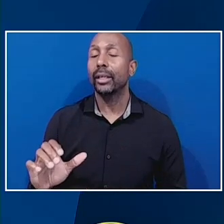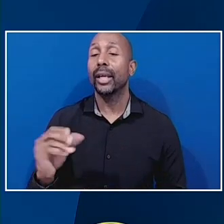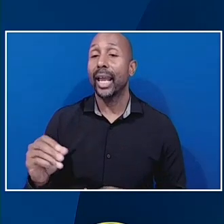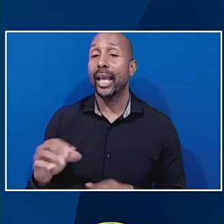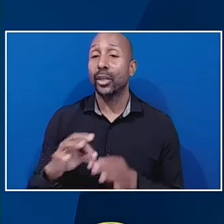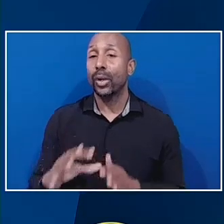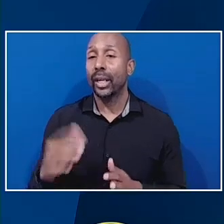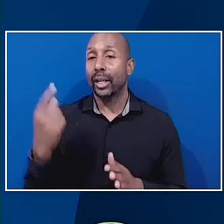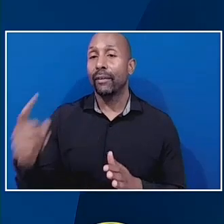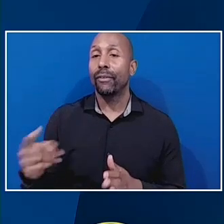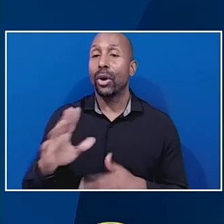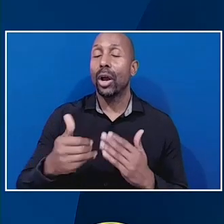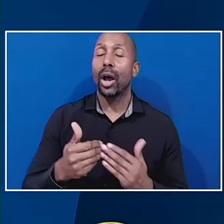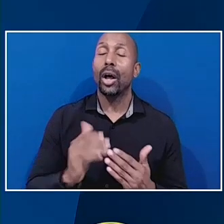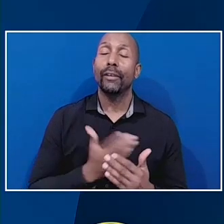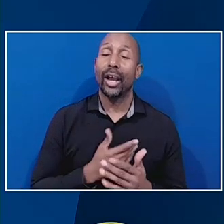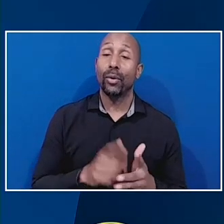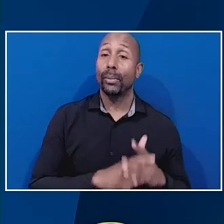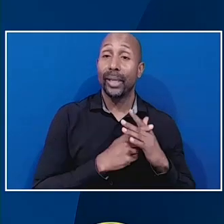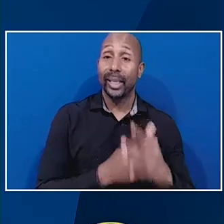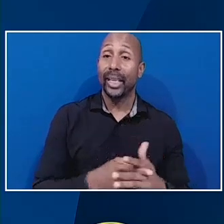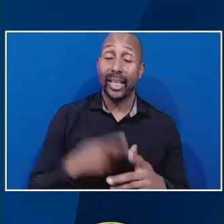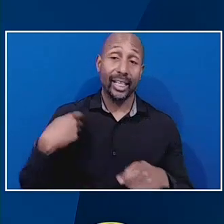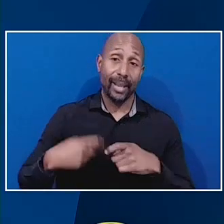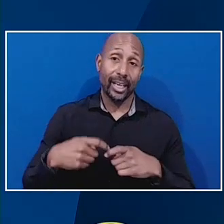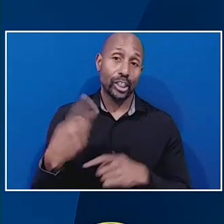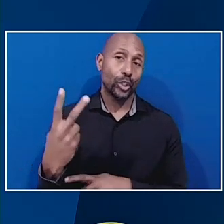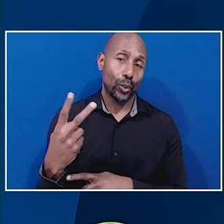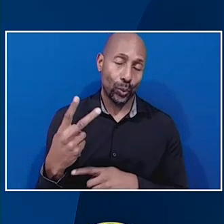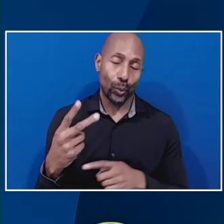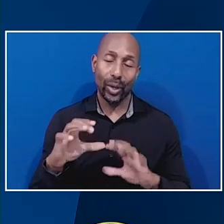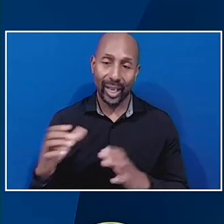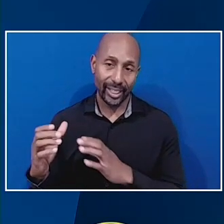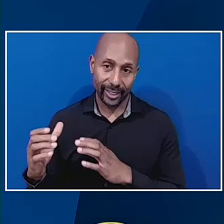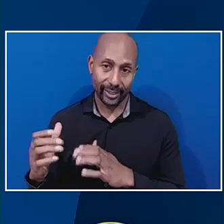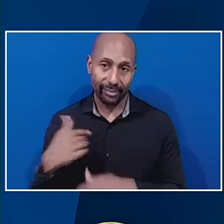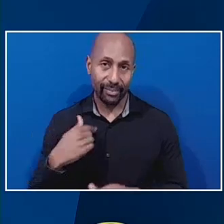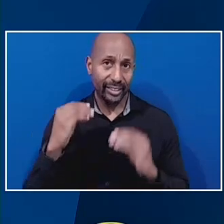all of our beginning Spanish 2 classes. I've been teaching at the university for